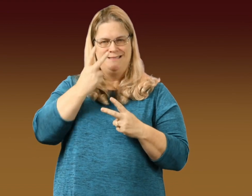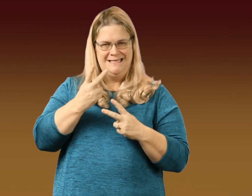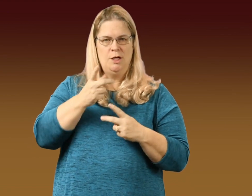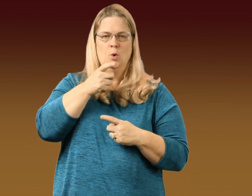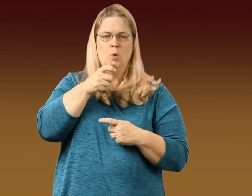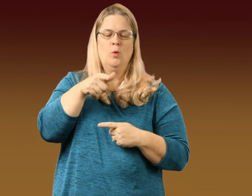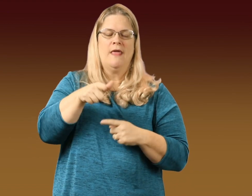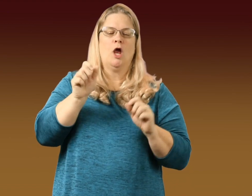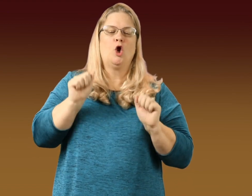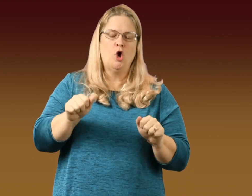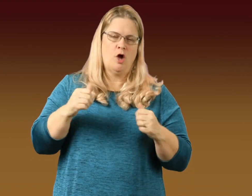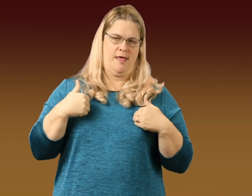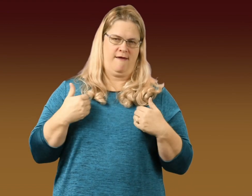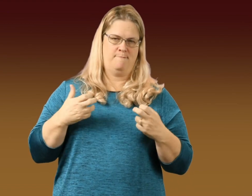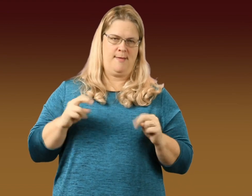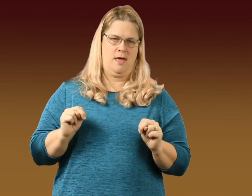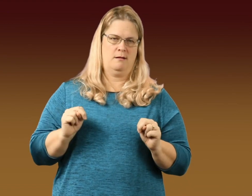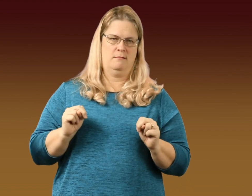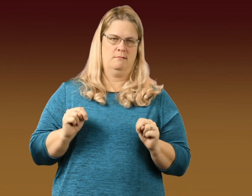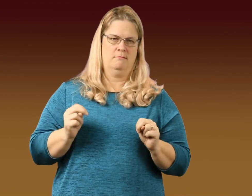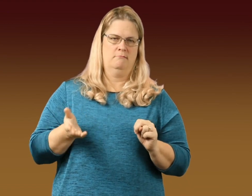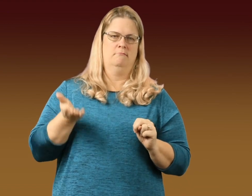They really need to see who they could have been,